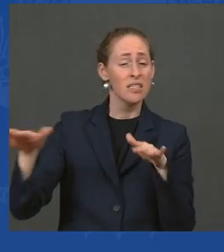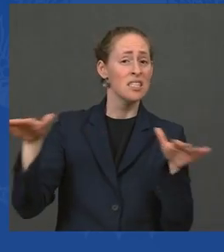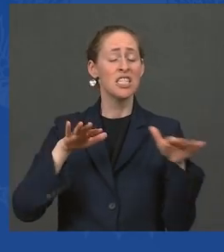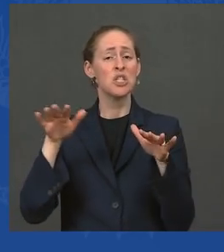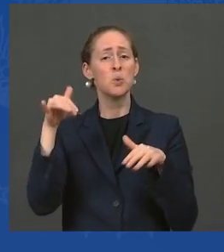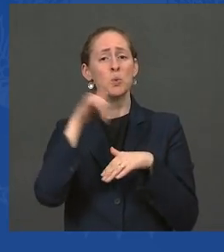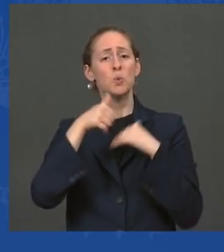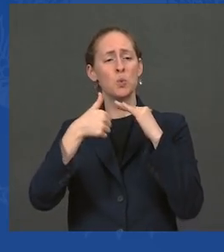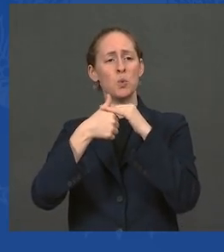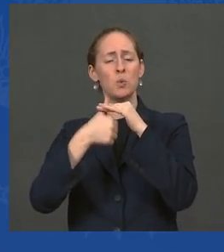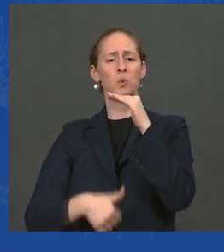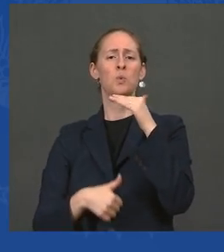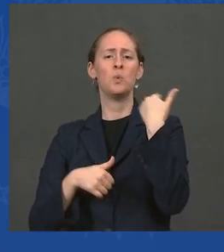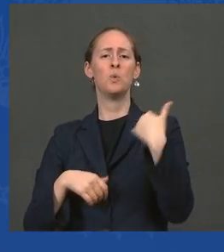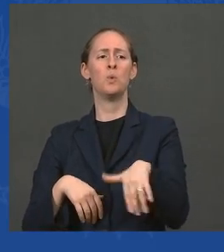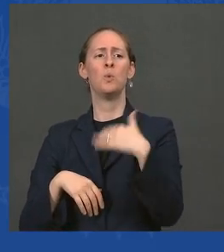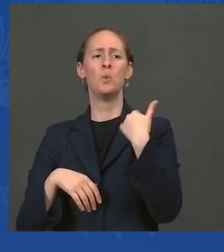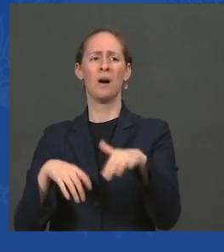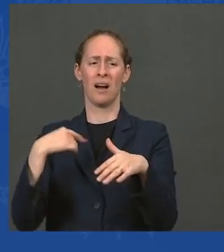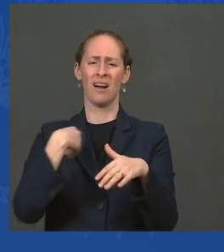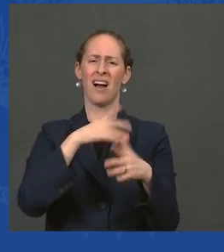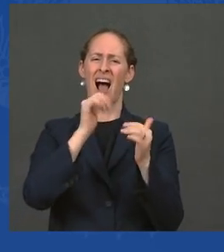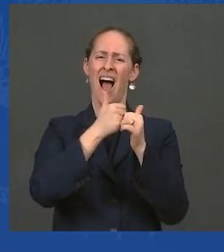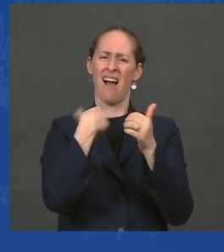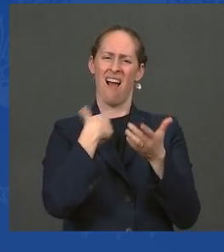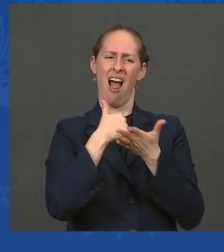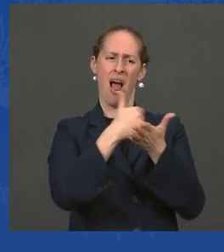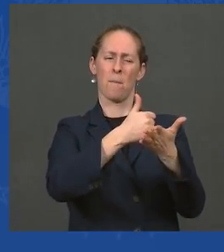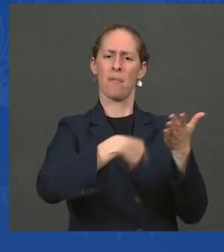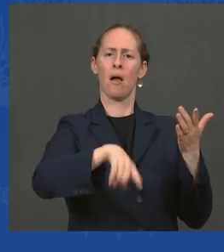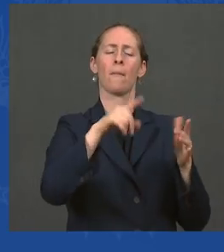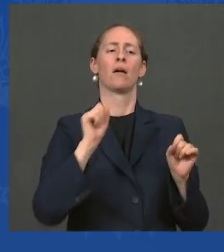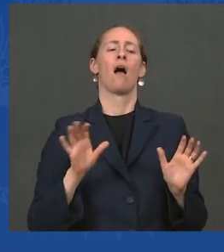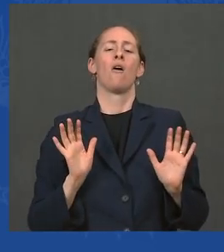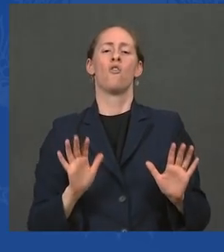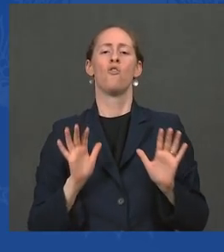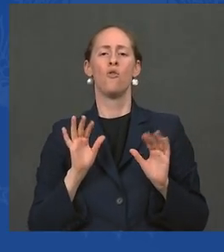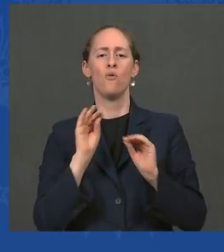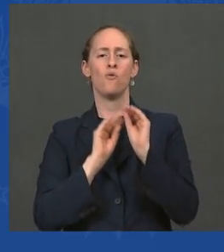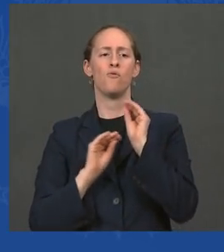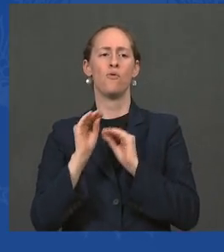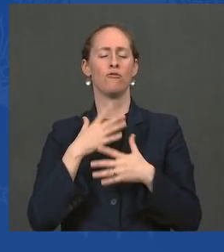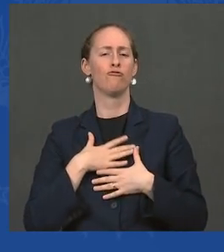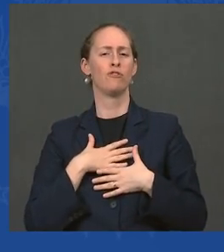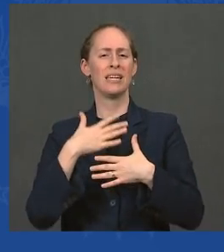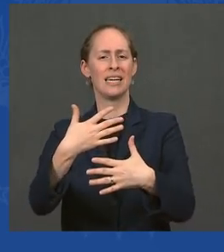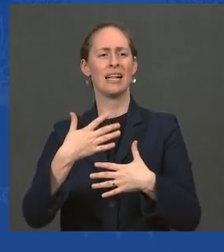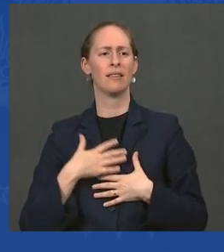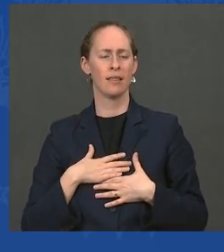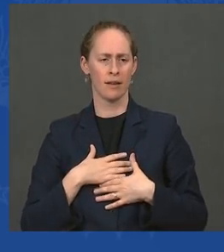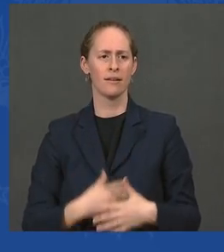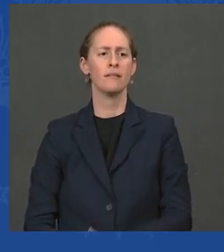You got to give these folks a little bit of breathing room. The single-greatest champion for eldercare in the United States of America